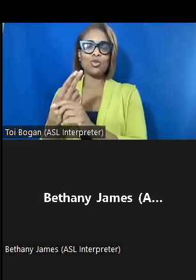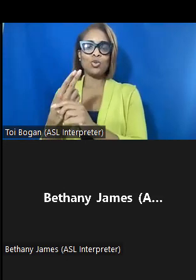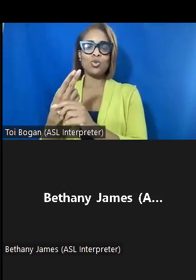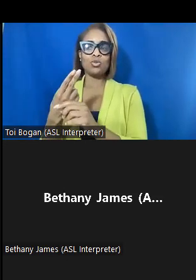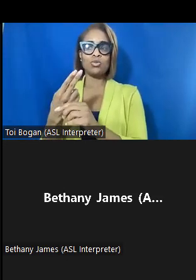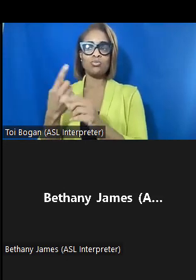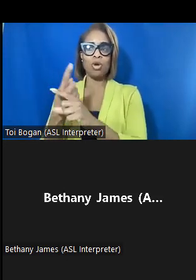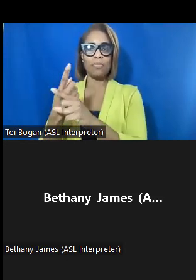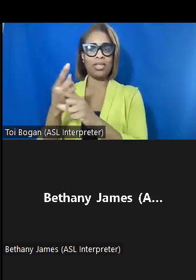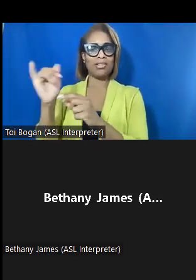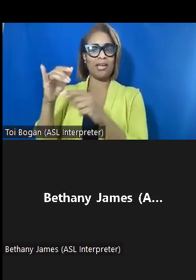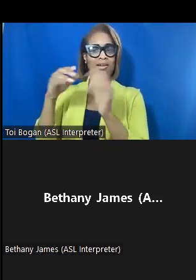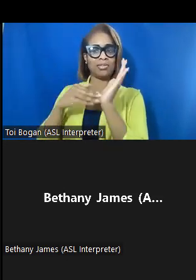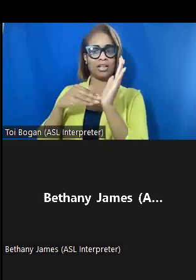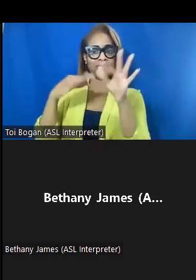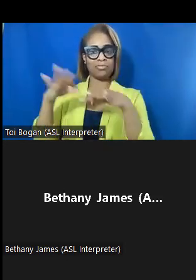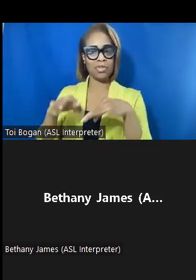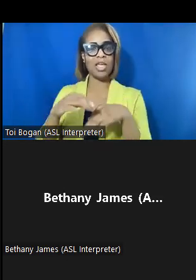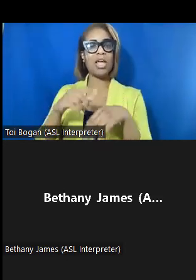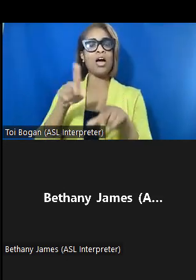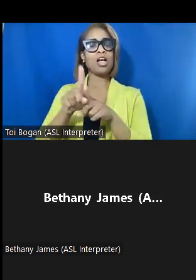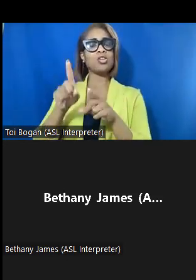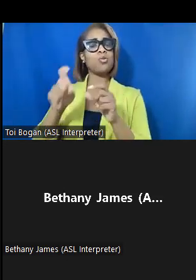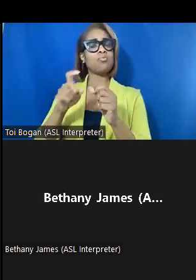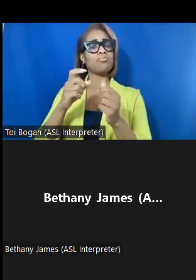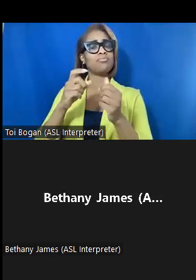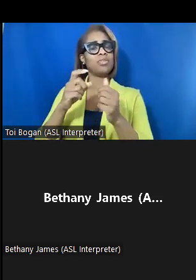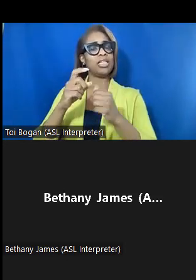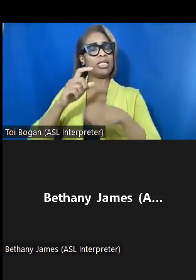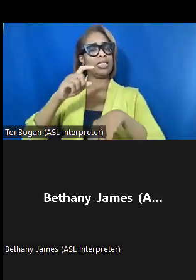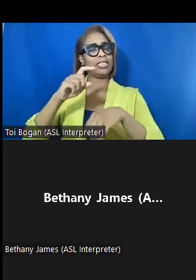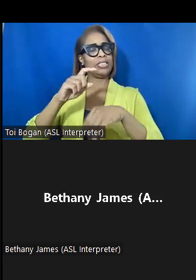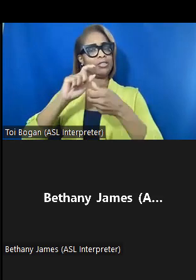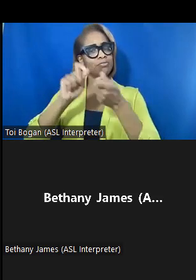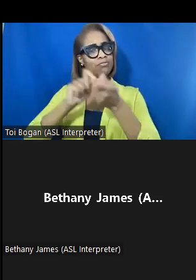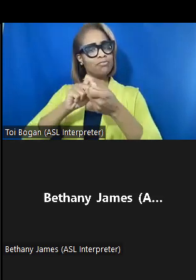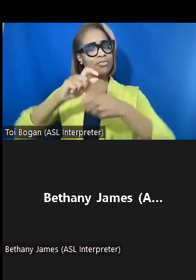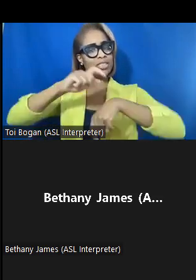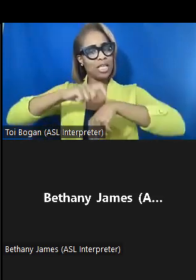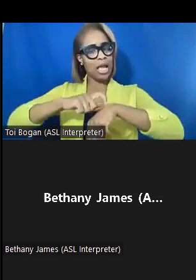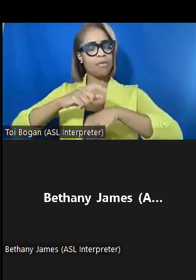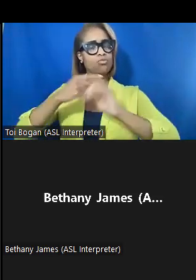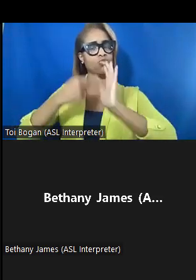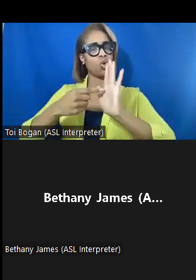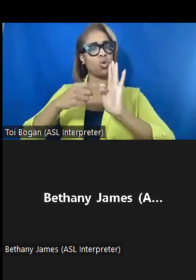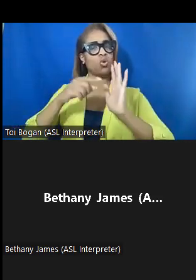And it has to be a justifiable amount of time to show a belief that a person, you know, their recovery is real.